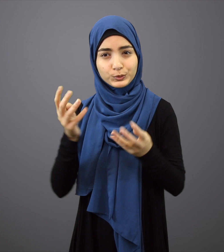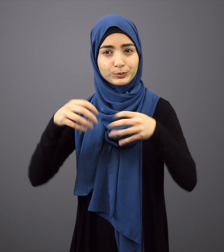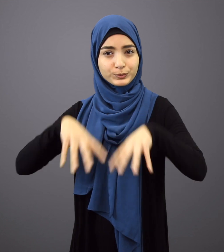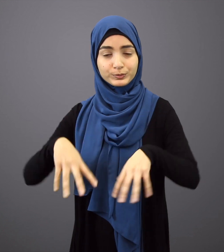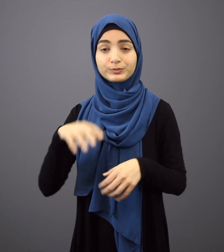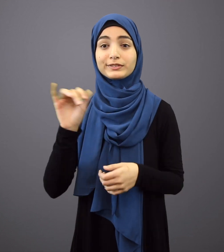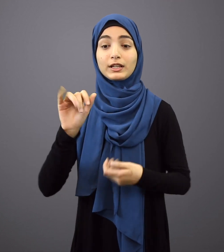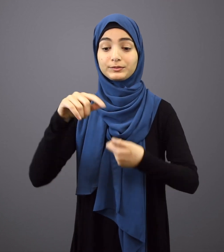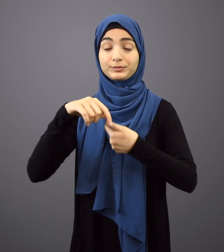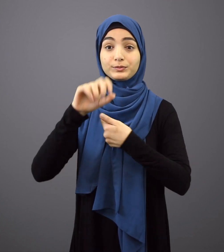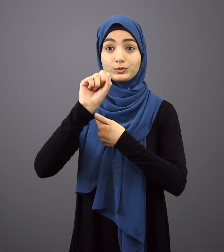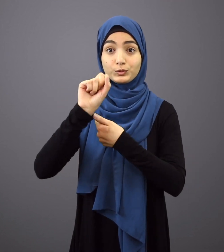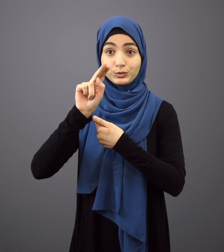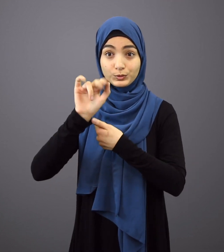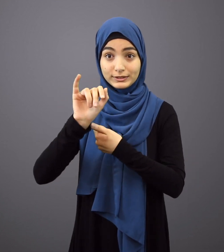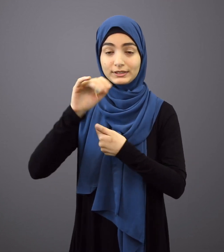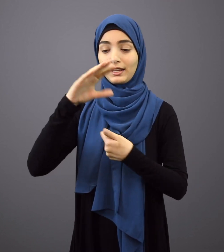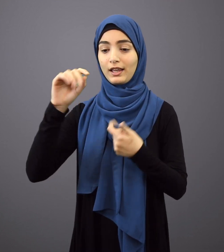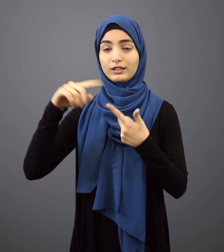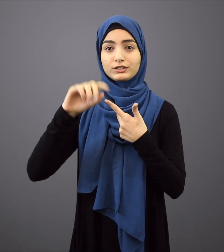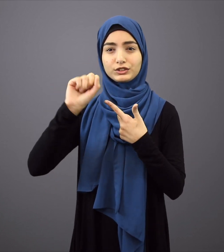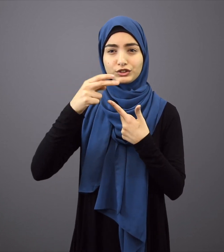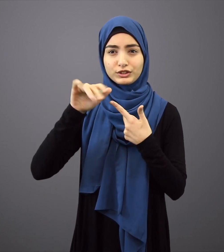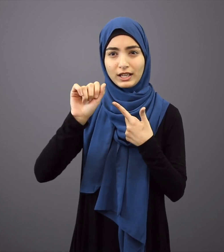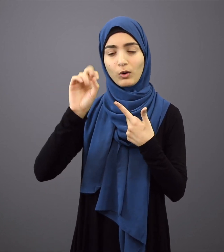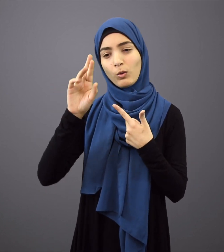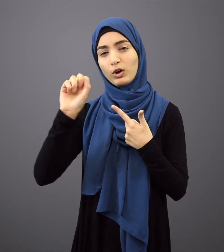For Islam, there are few and the most common ones are Sunni and Shia (or Shiite)